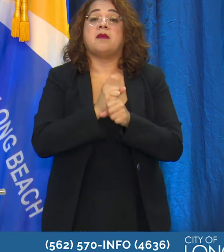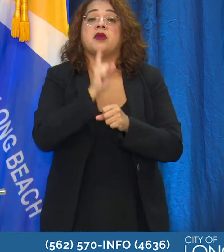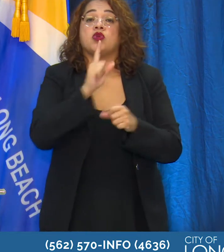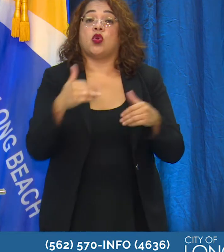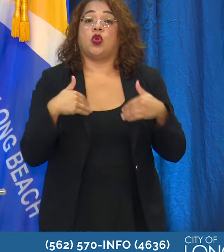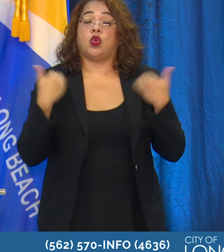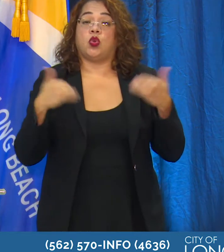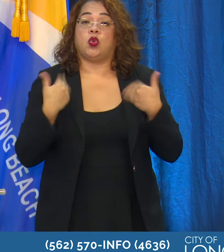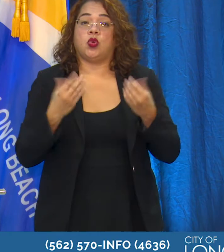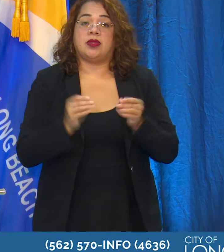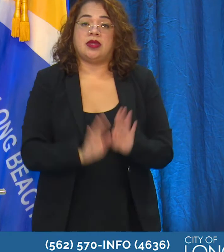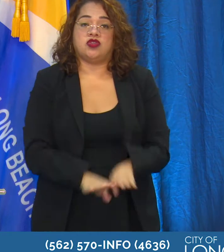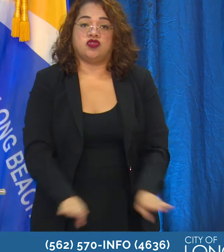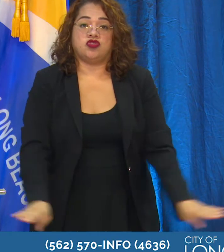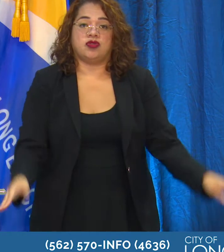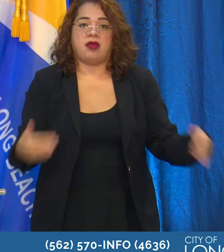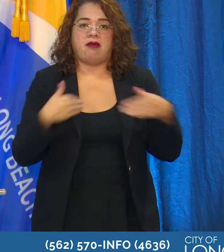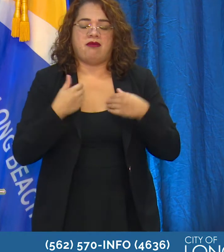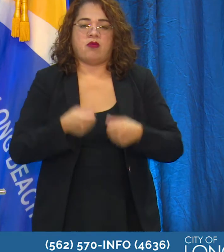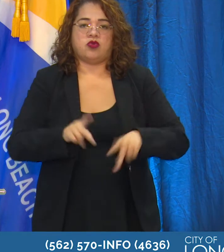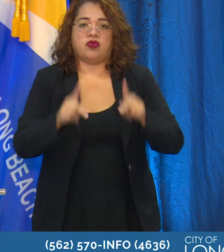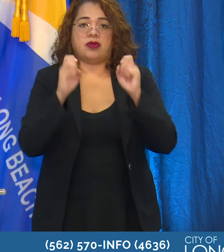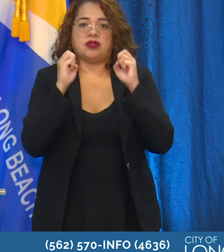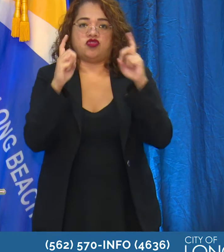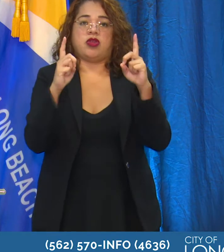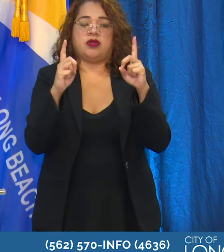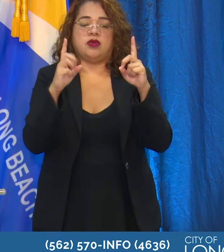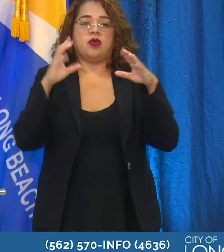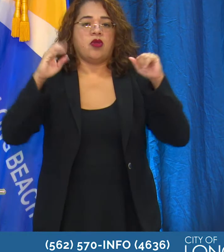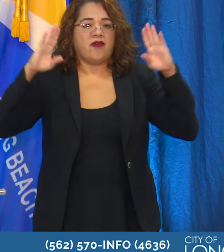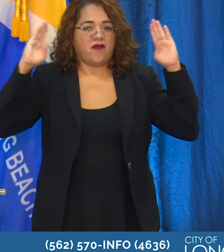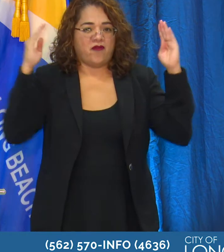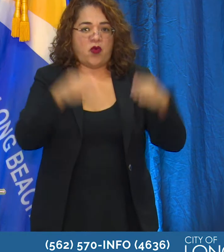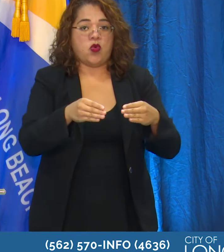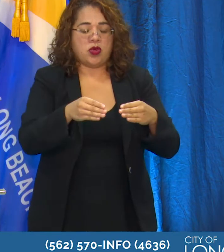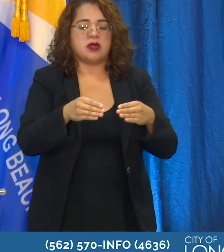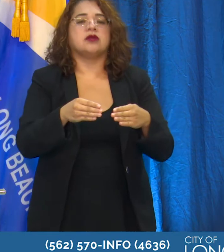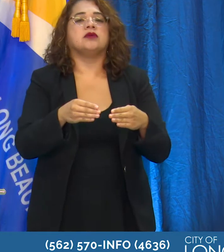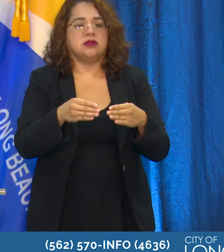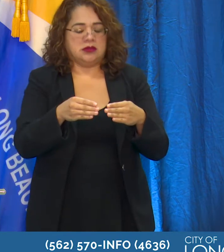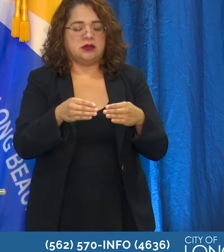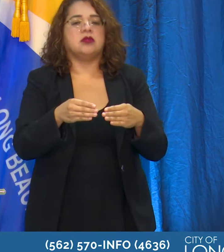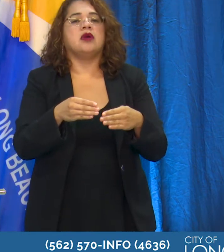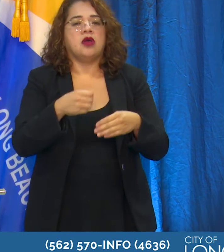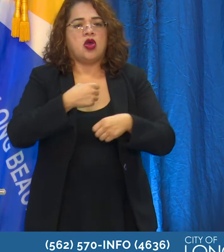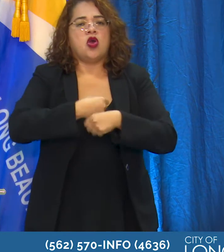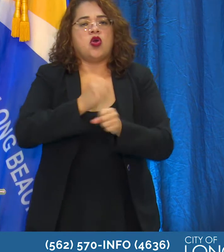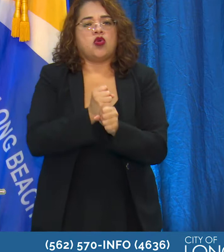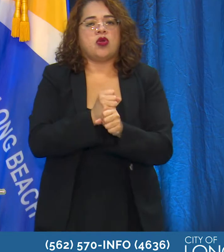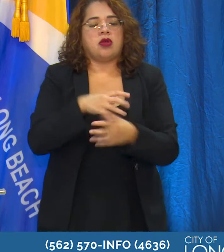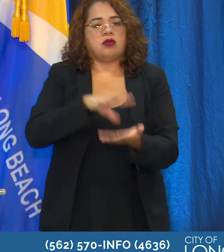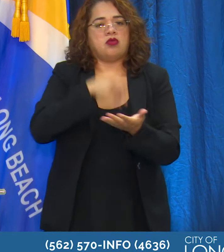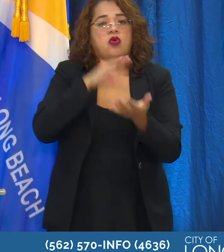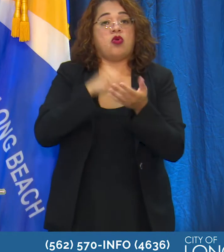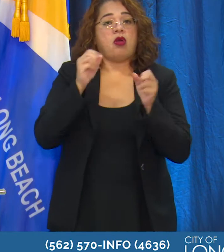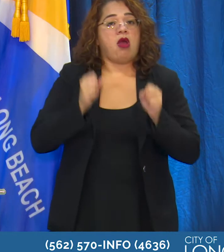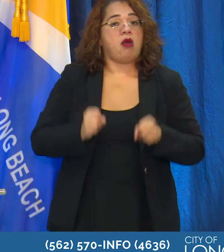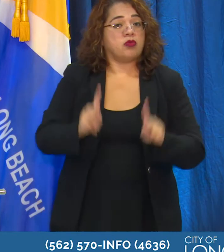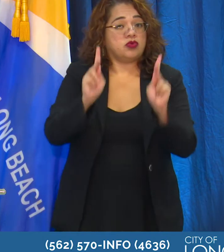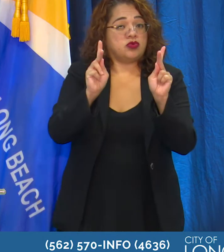opportunities for education so we want to be focusing and doing our very best to be able to create those learning opportunities for our youth.